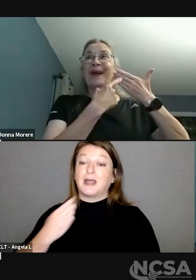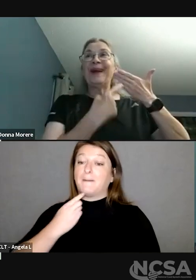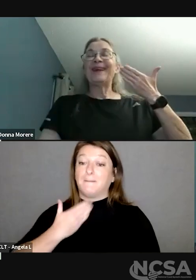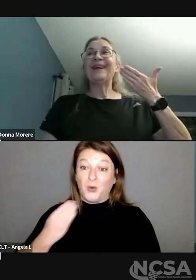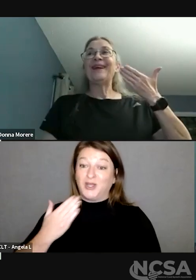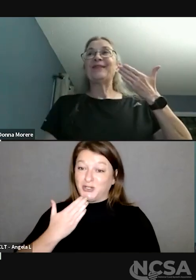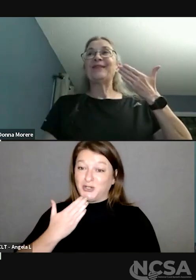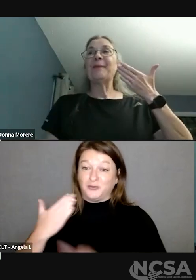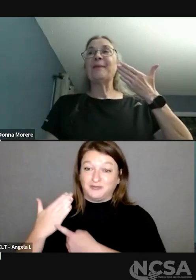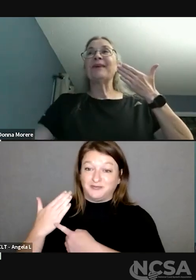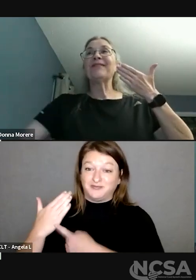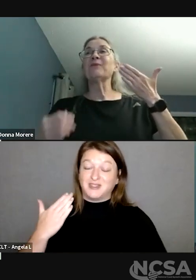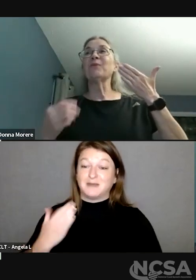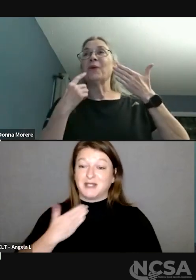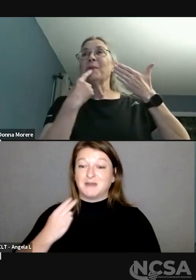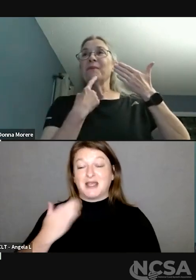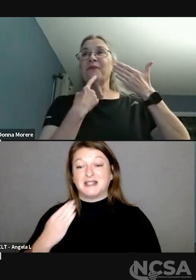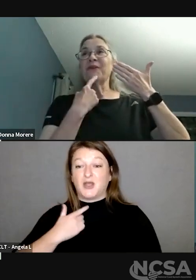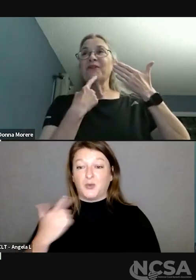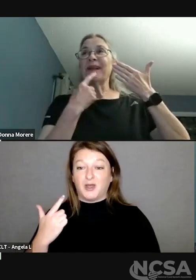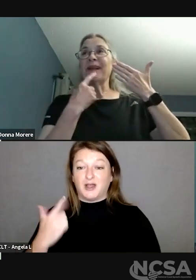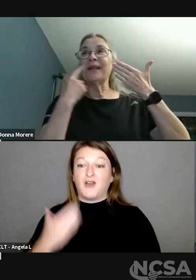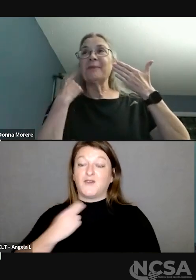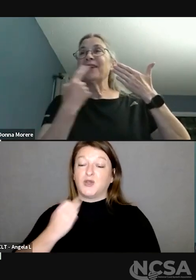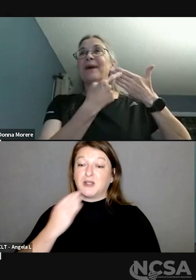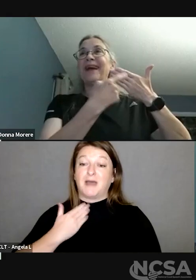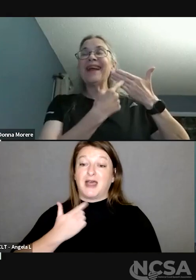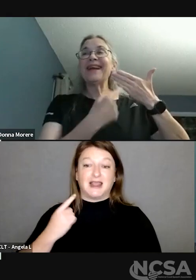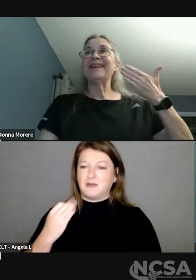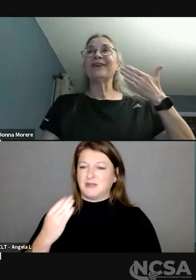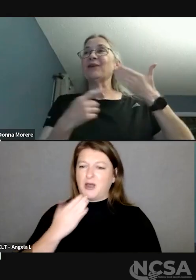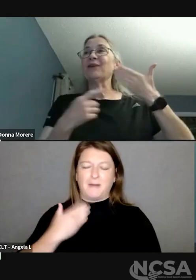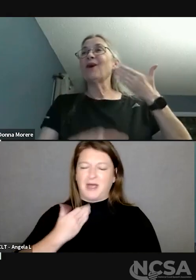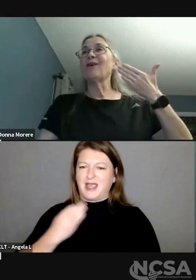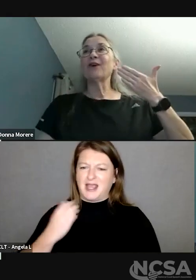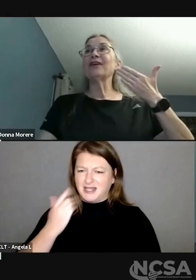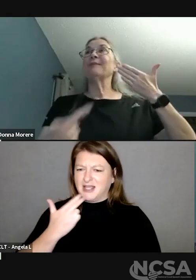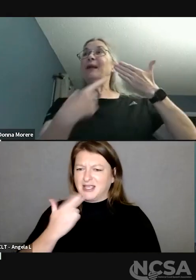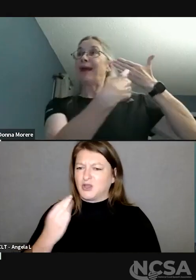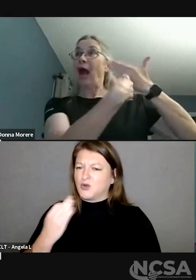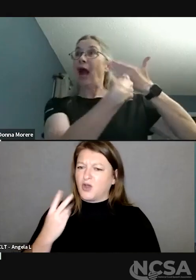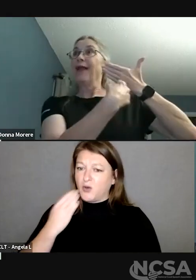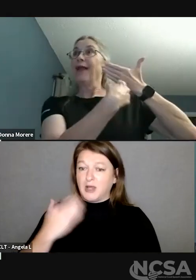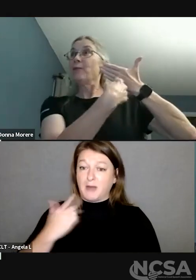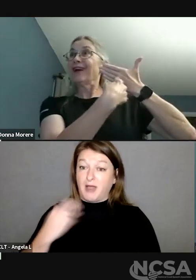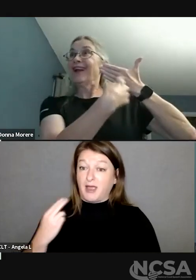Sometimes, my son will focus on my lips and not on my hand, and he'll get the wrong phoneme that I'm like that one.